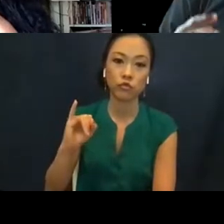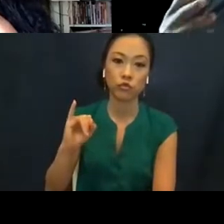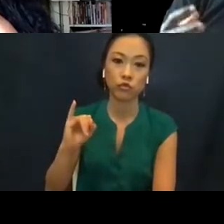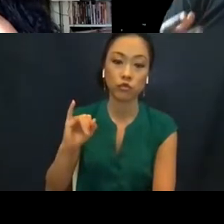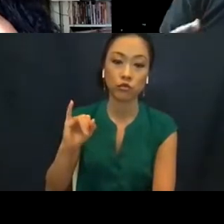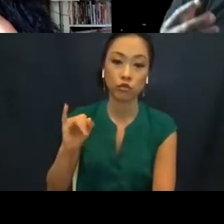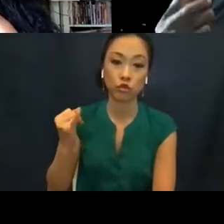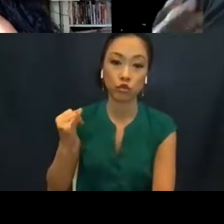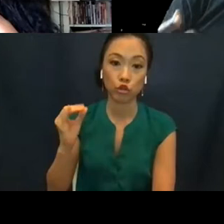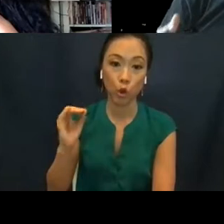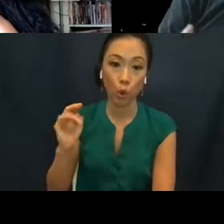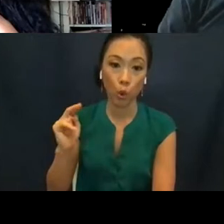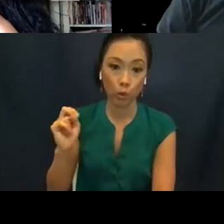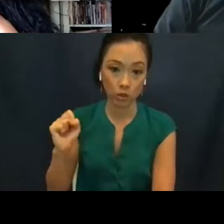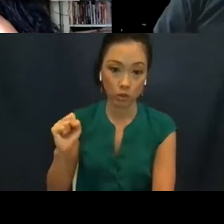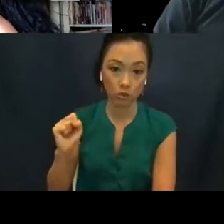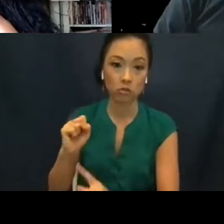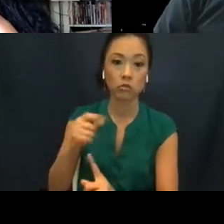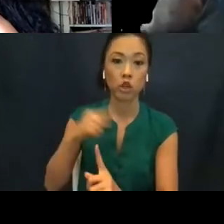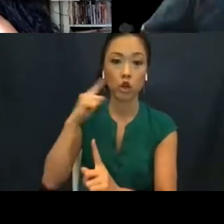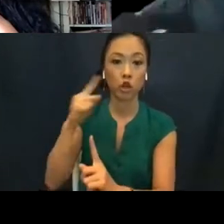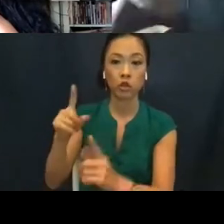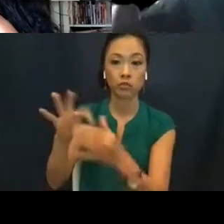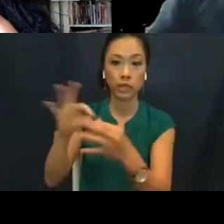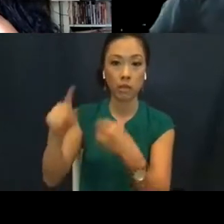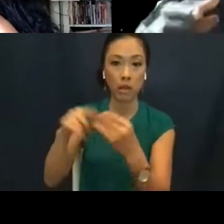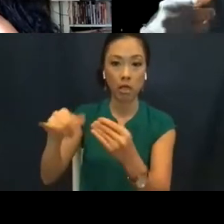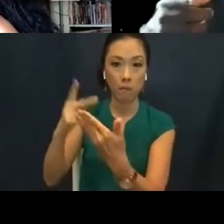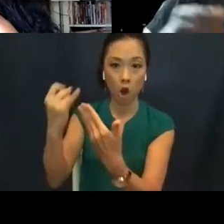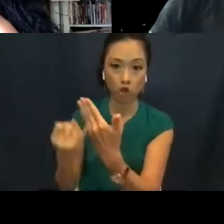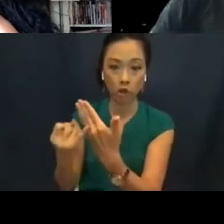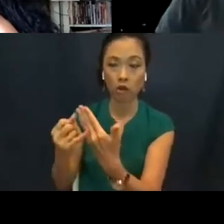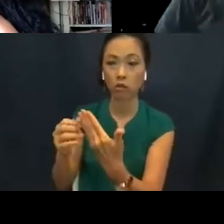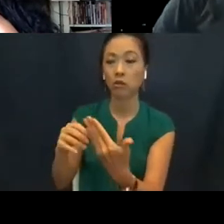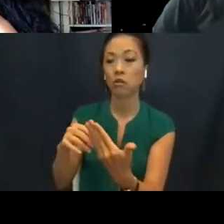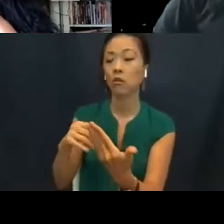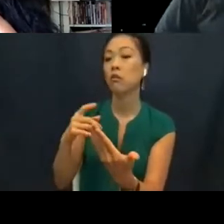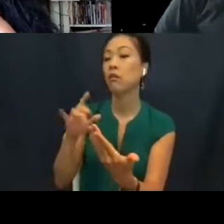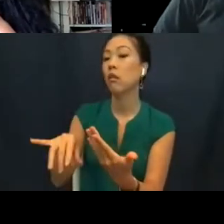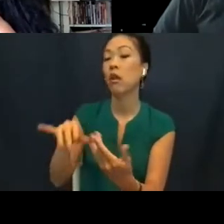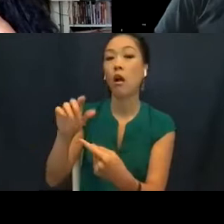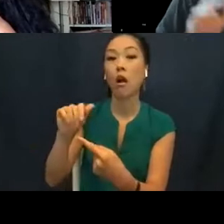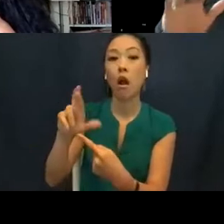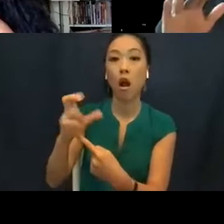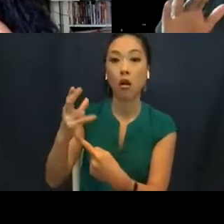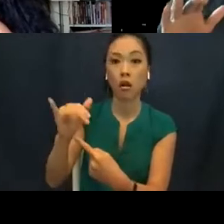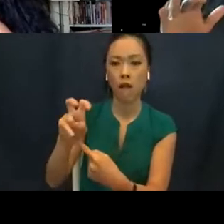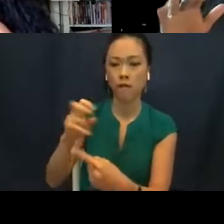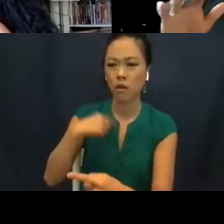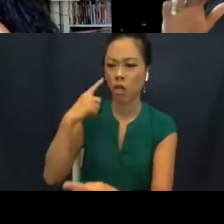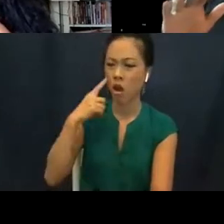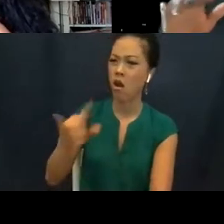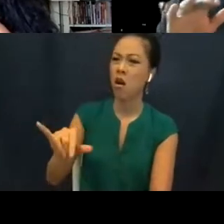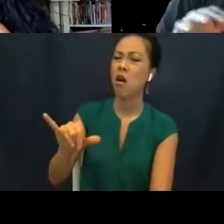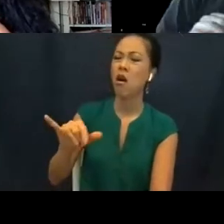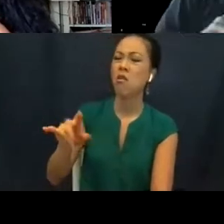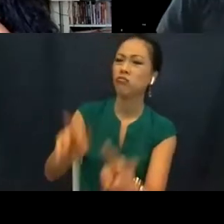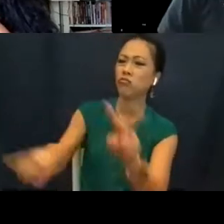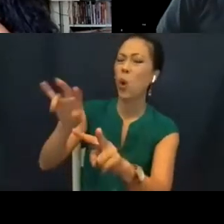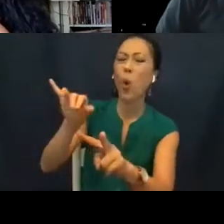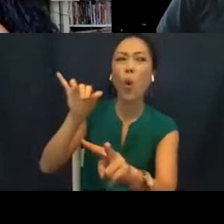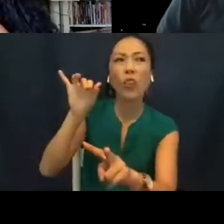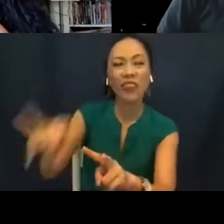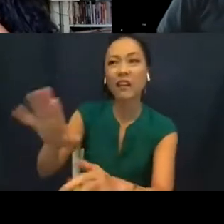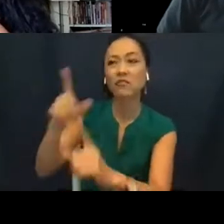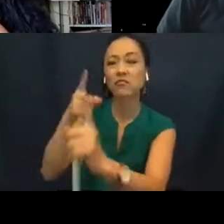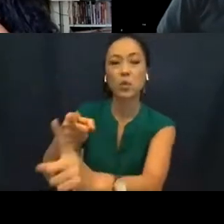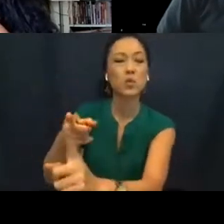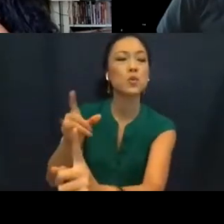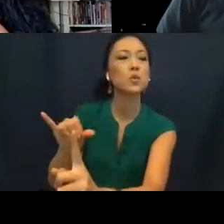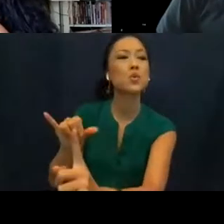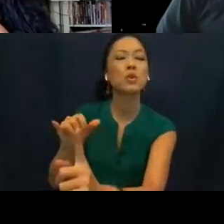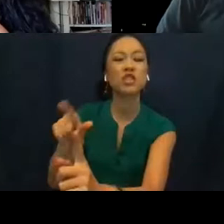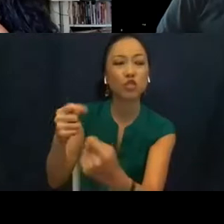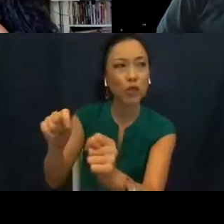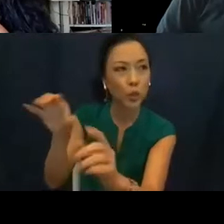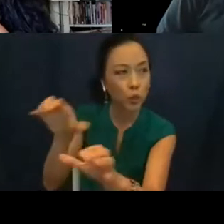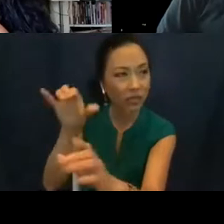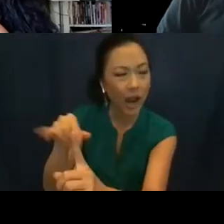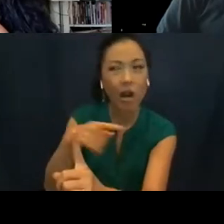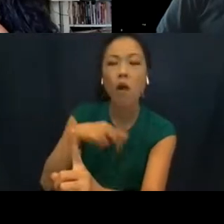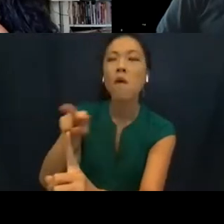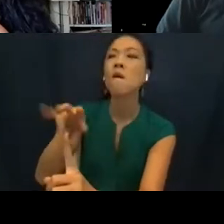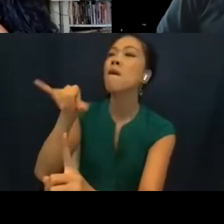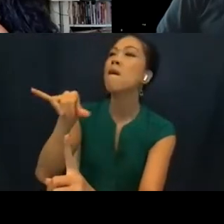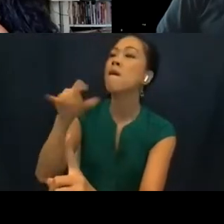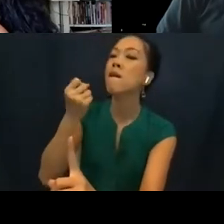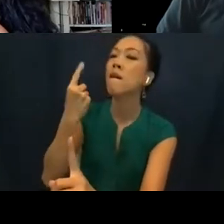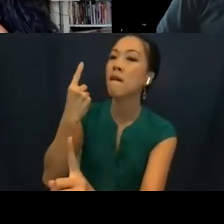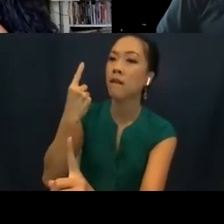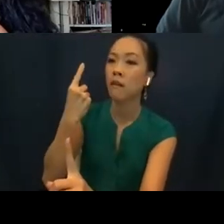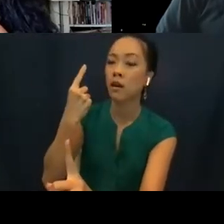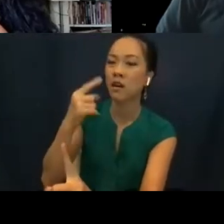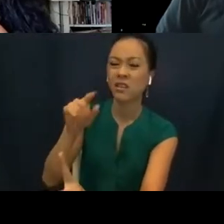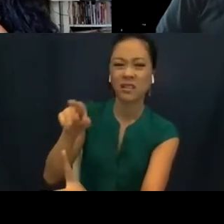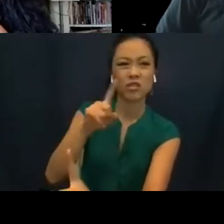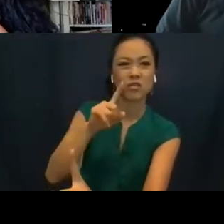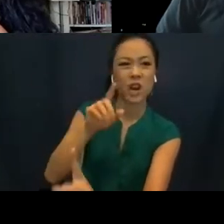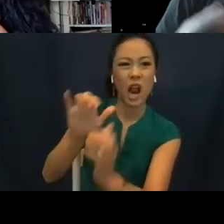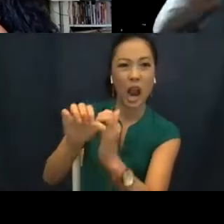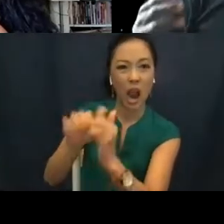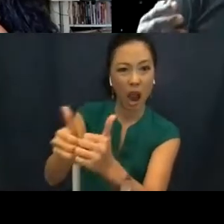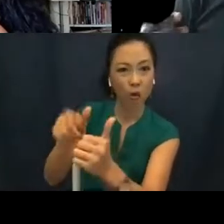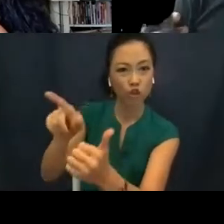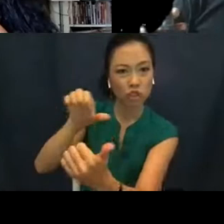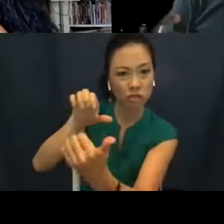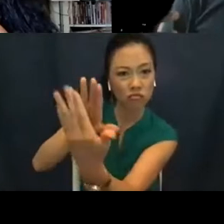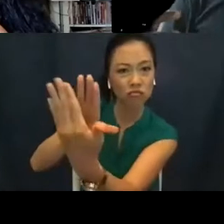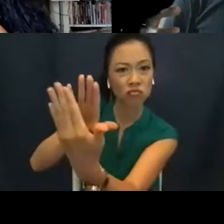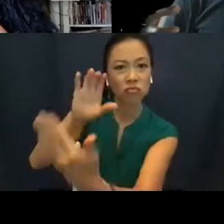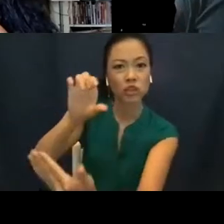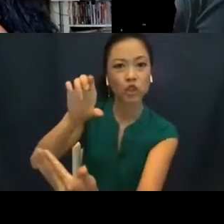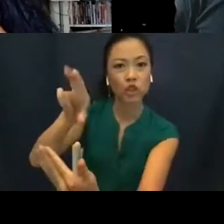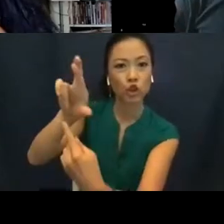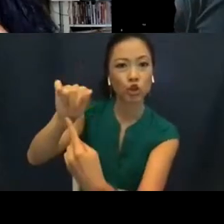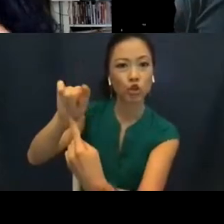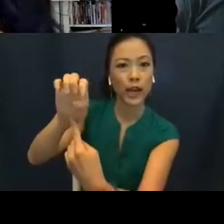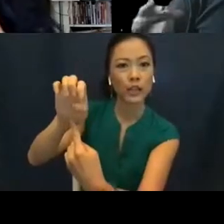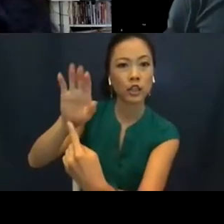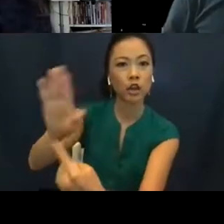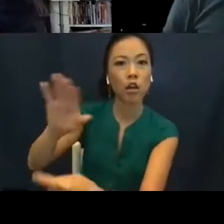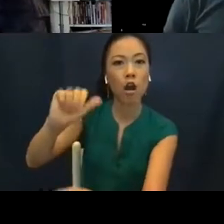the archive, but it was an ambitious way of curating an archive of living